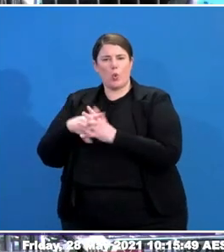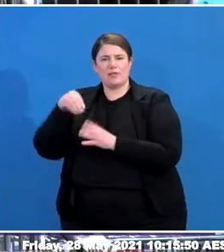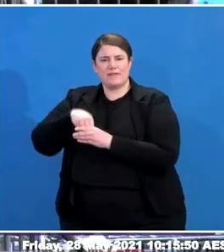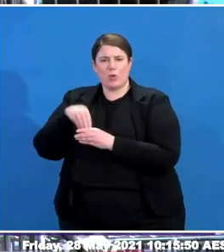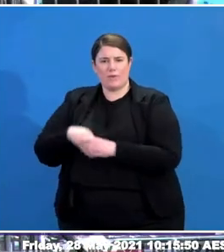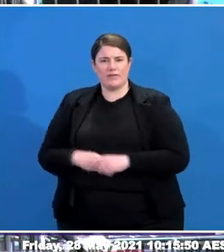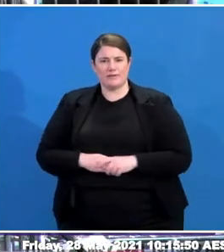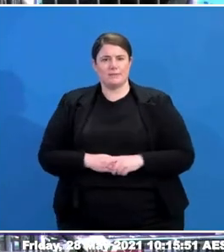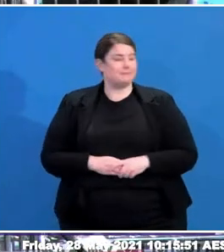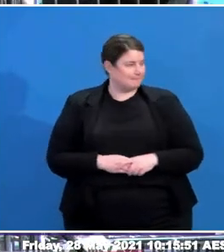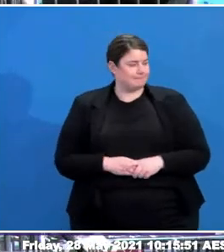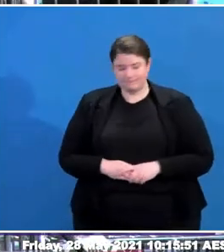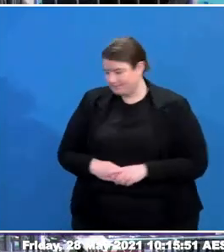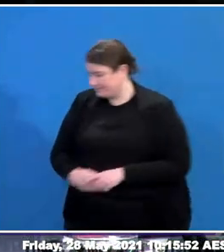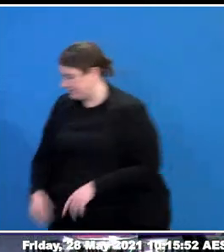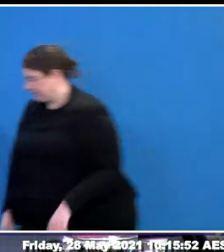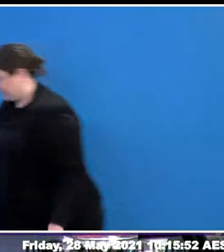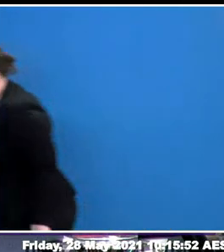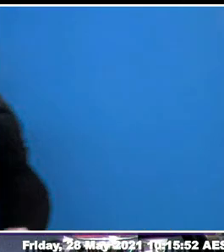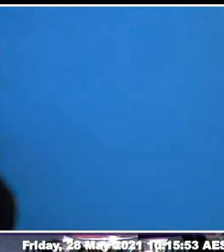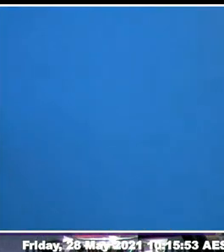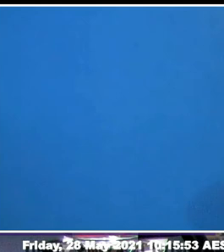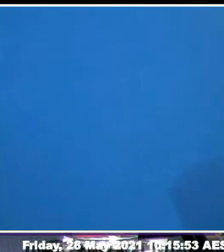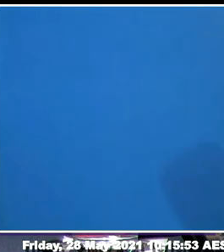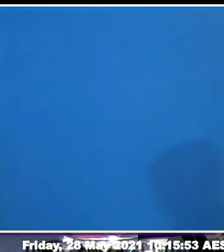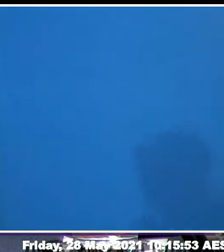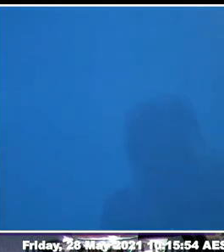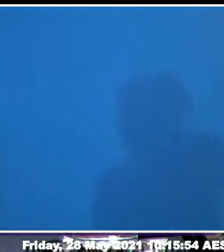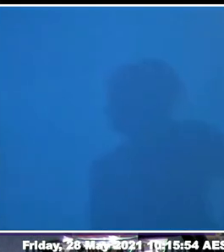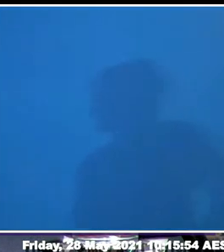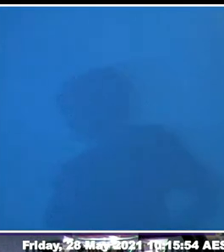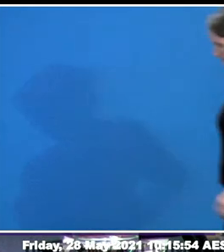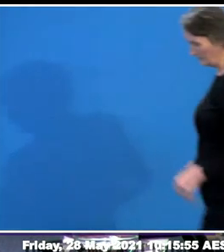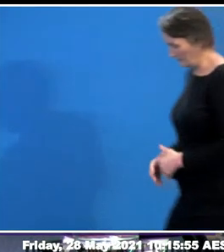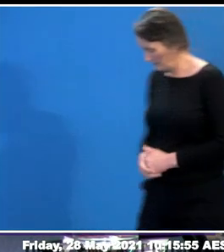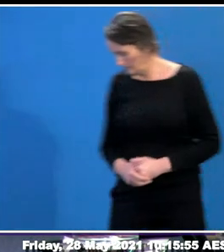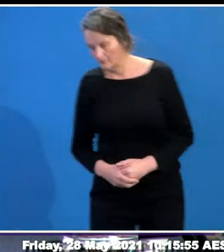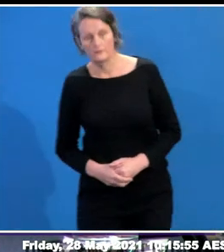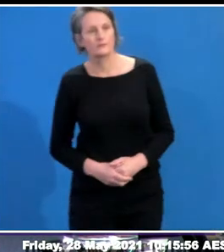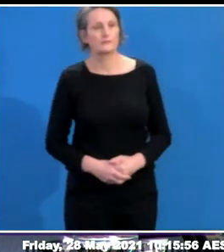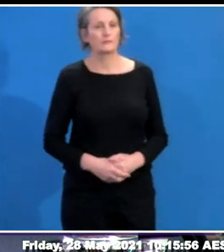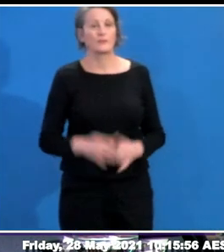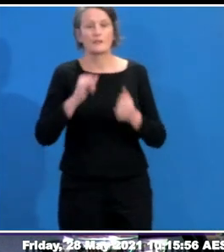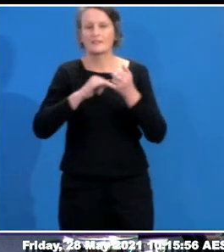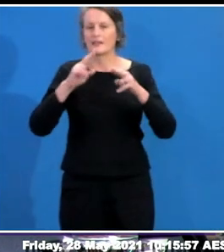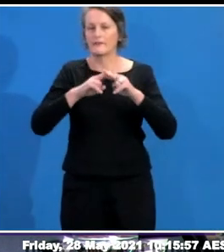Commissioner, can I ask my learned friend to clarify. The first report didn't involve WilliamsonBarwick. That's what I've said.